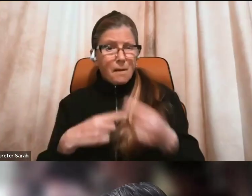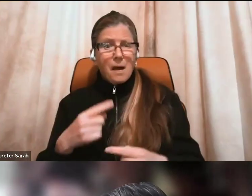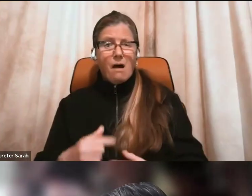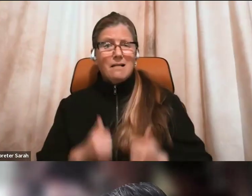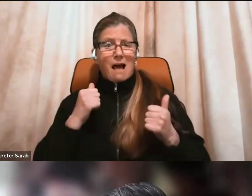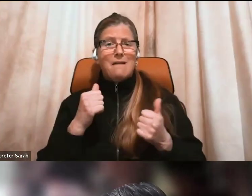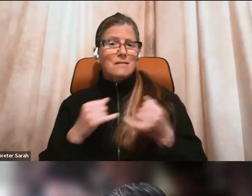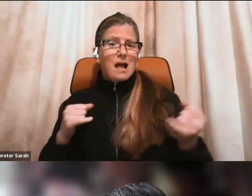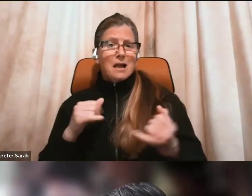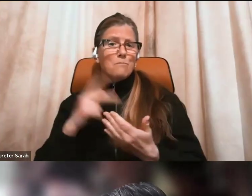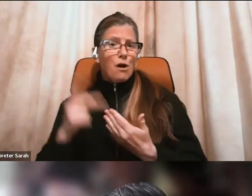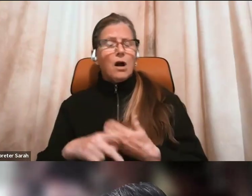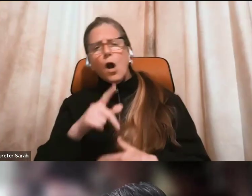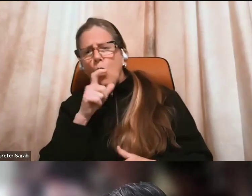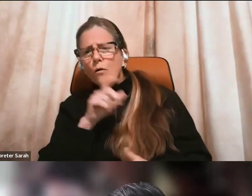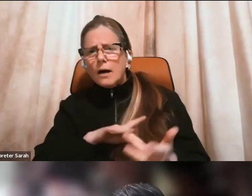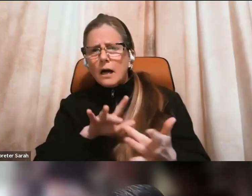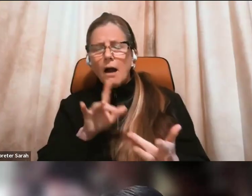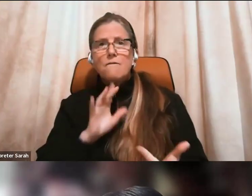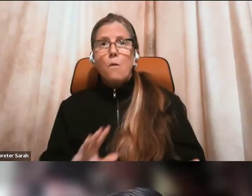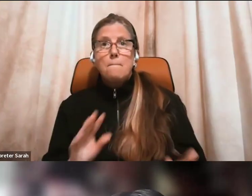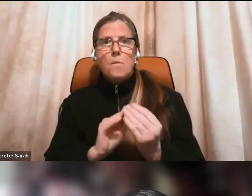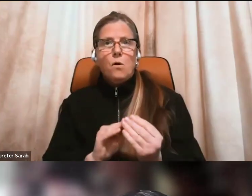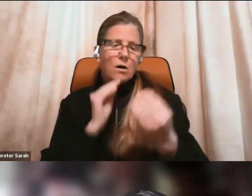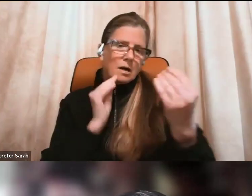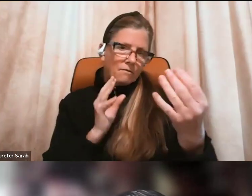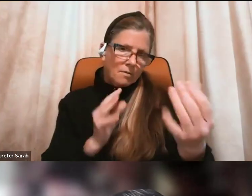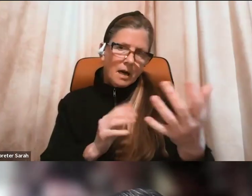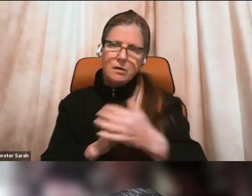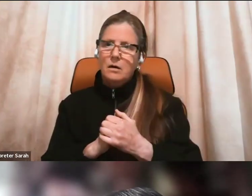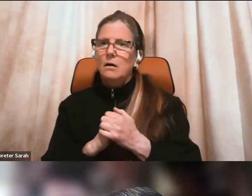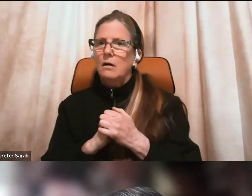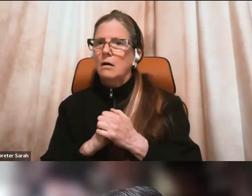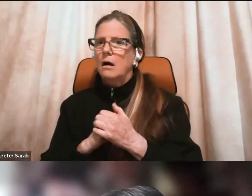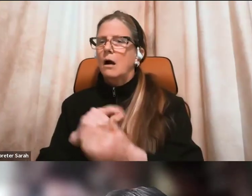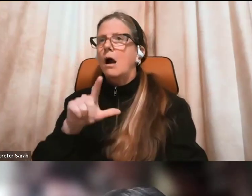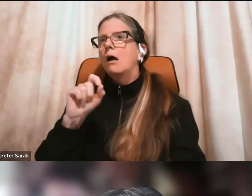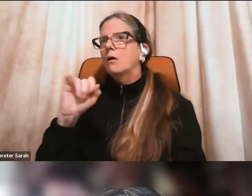Who would I reach out for more information? You can reach out to me, and I can, we can talk